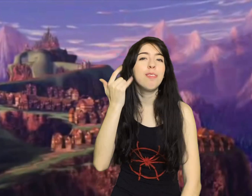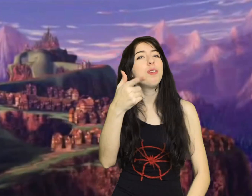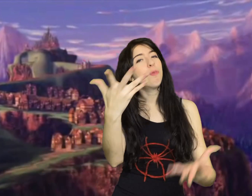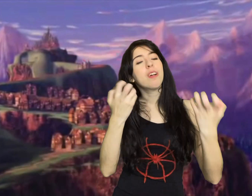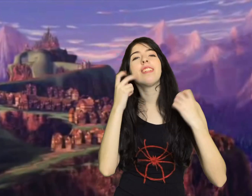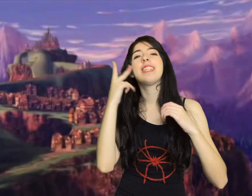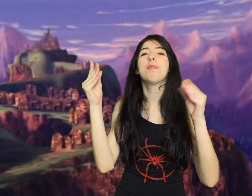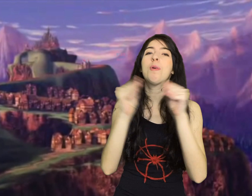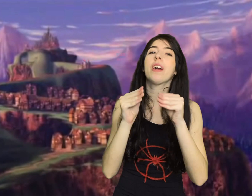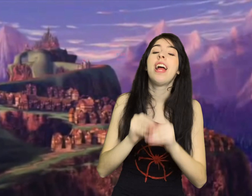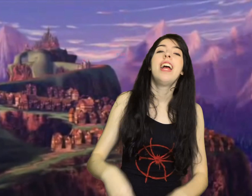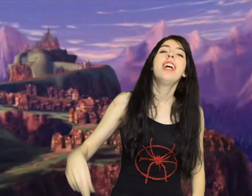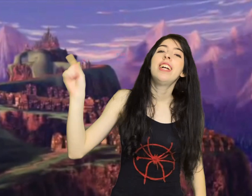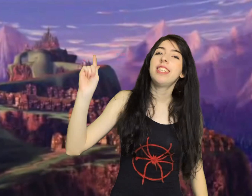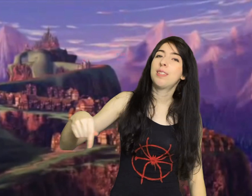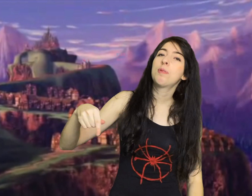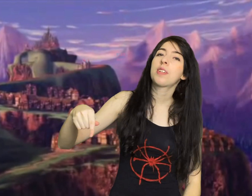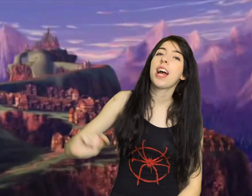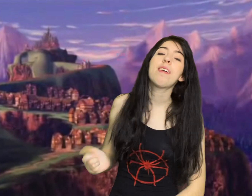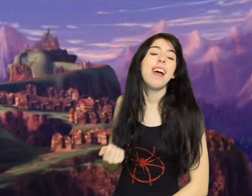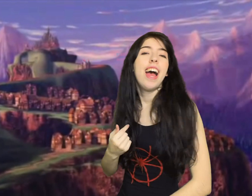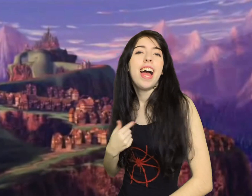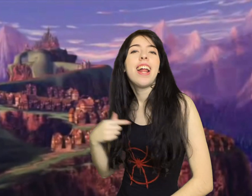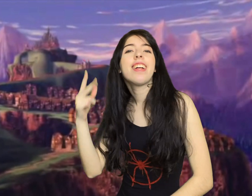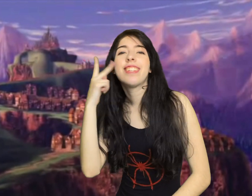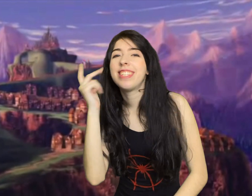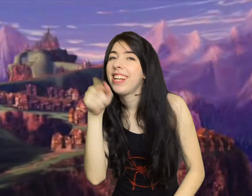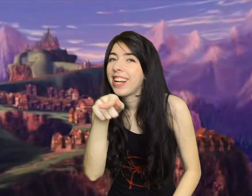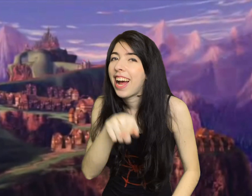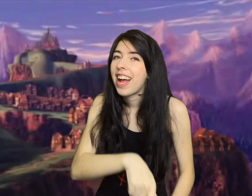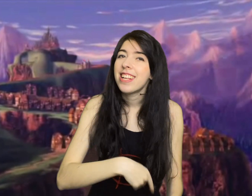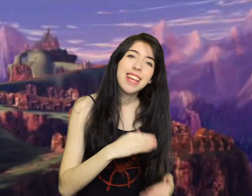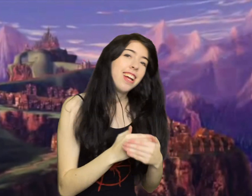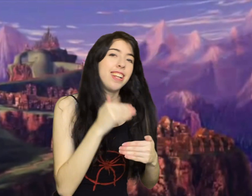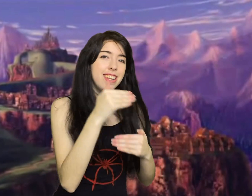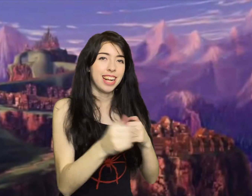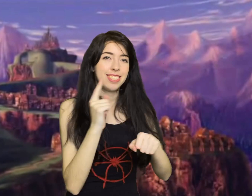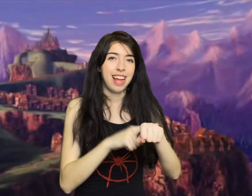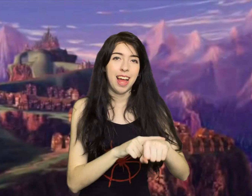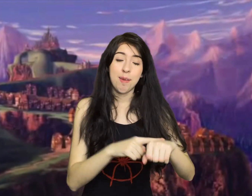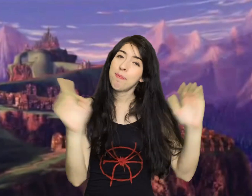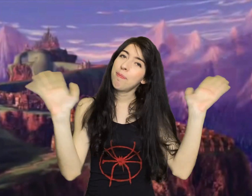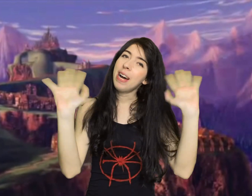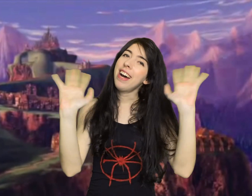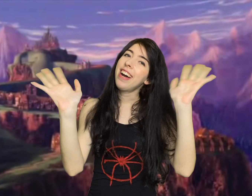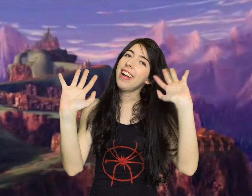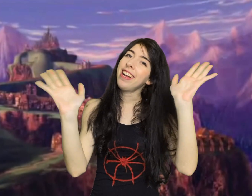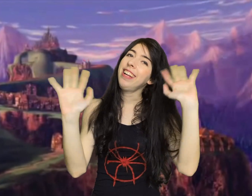you want to see more hit subscribe and i'll see you guys next time bye